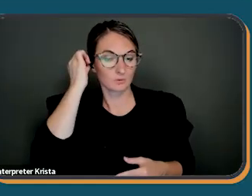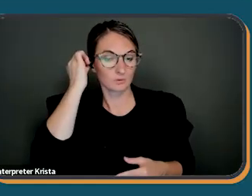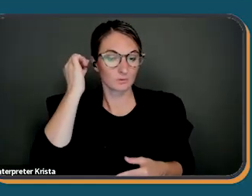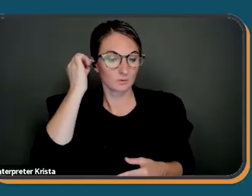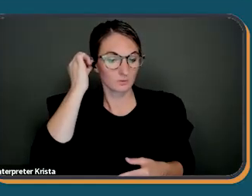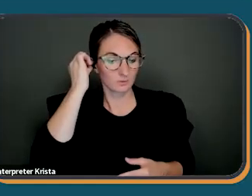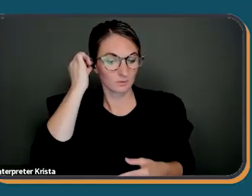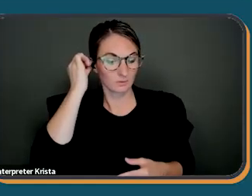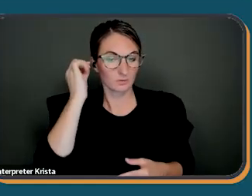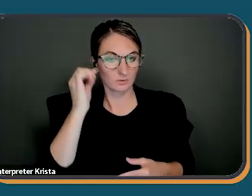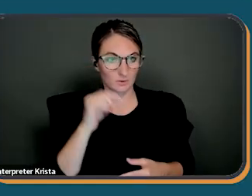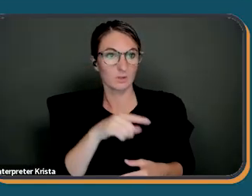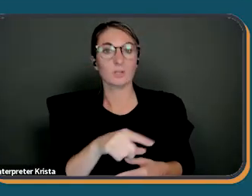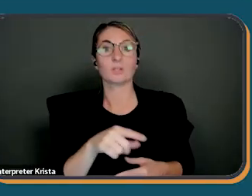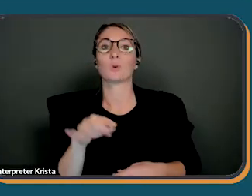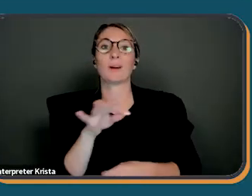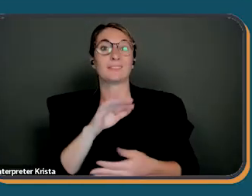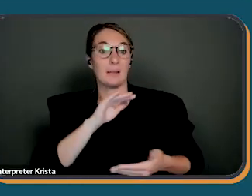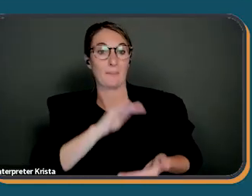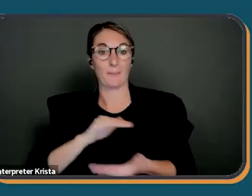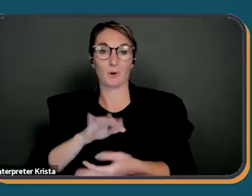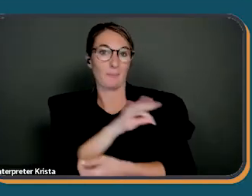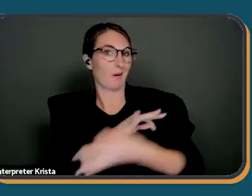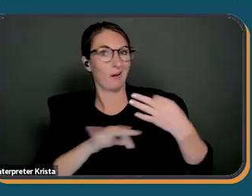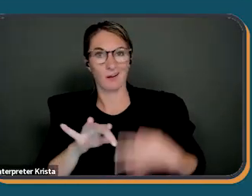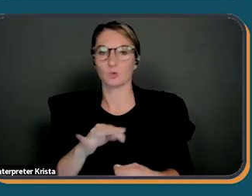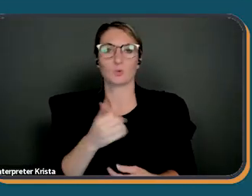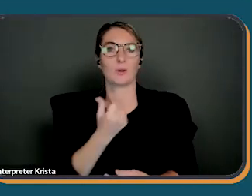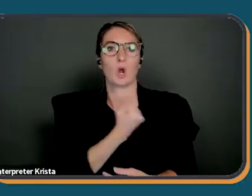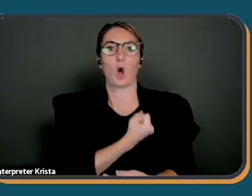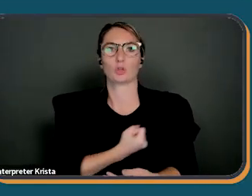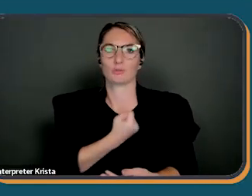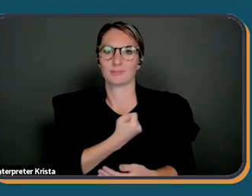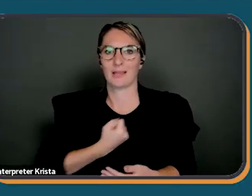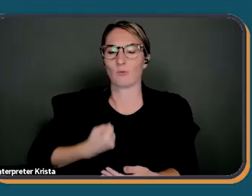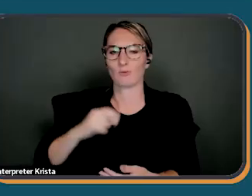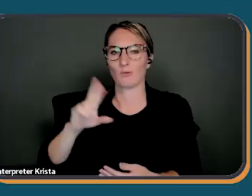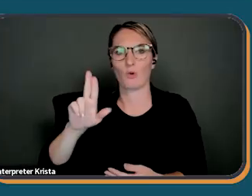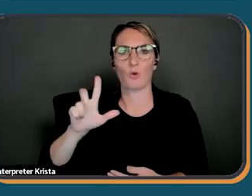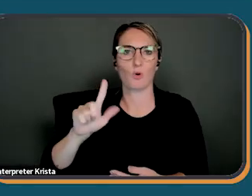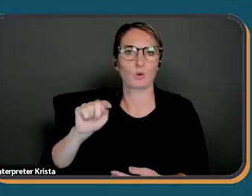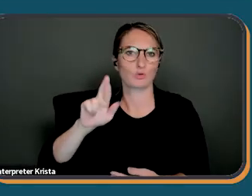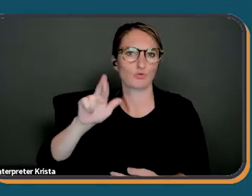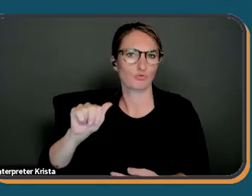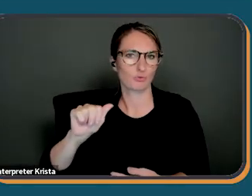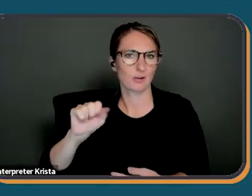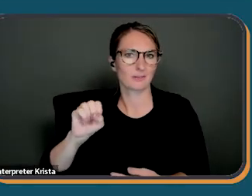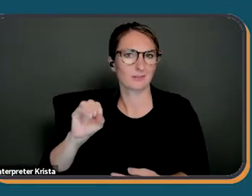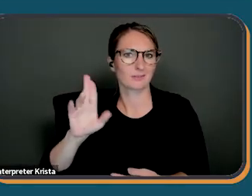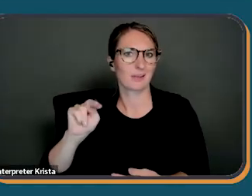and they said that they would do that. Brooke Cruz: Okay, so yeah, my next question for you